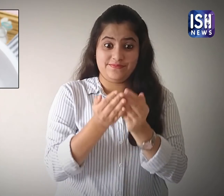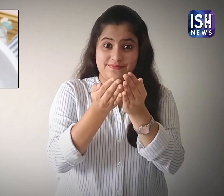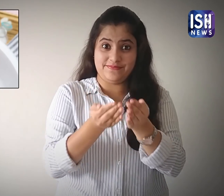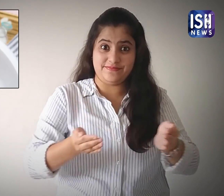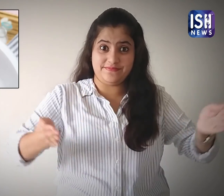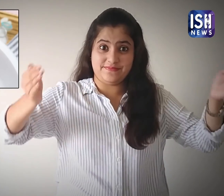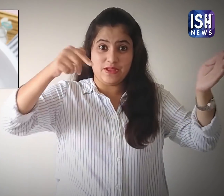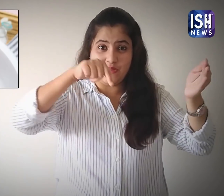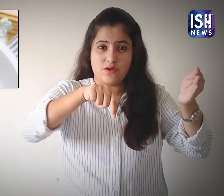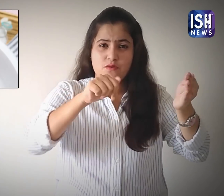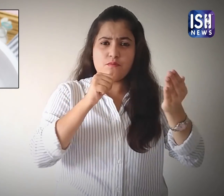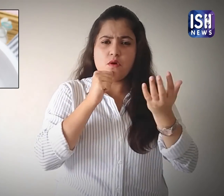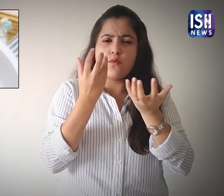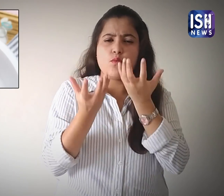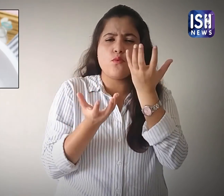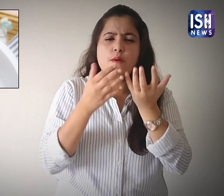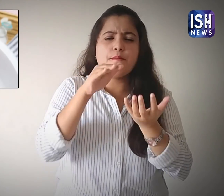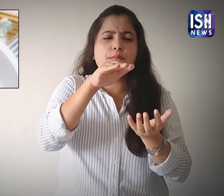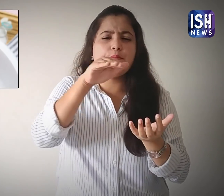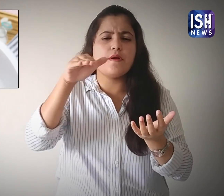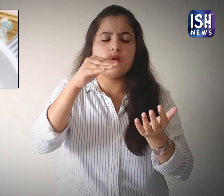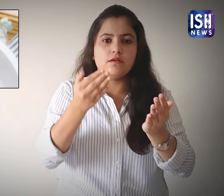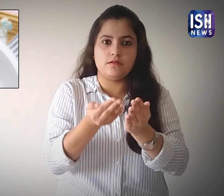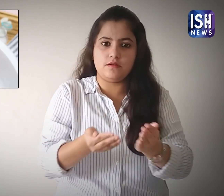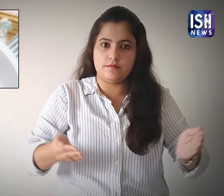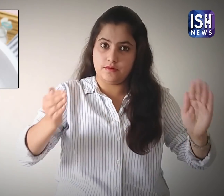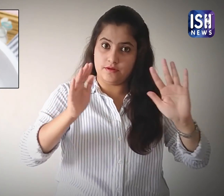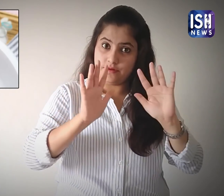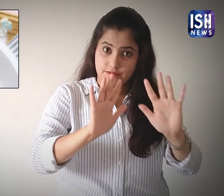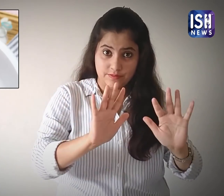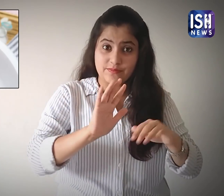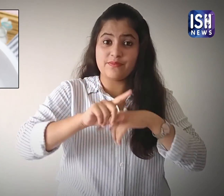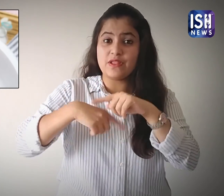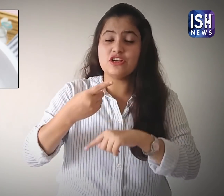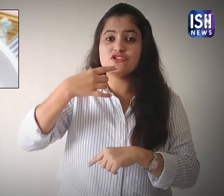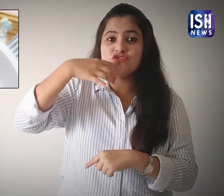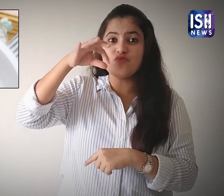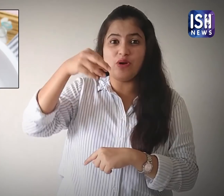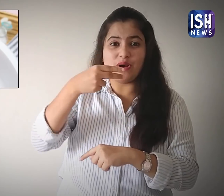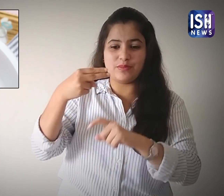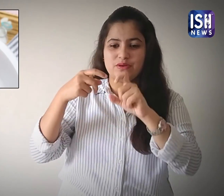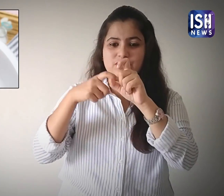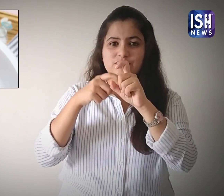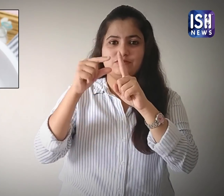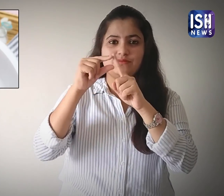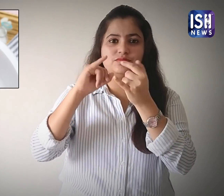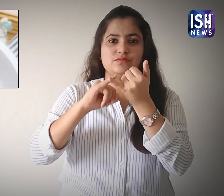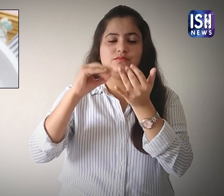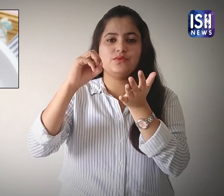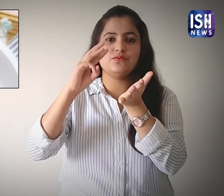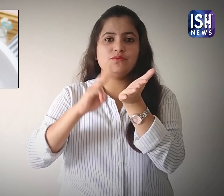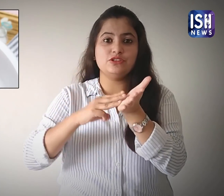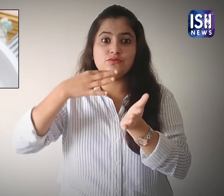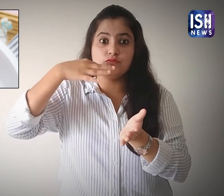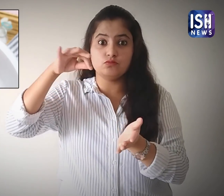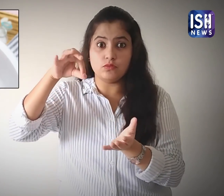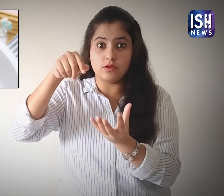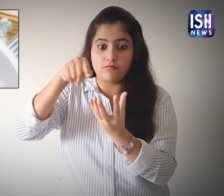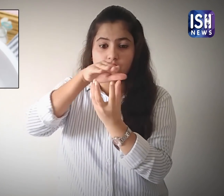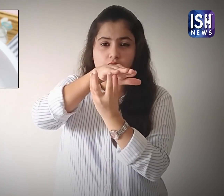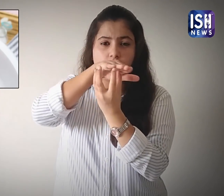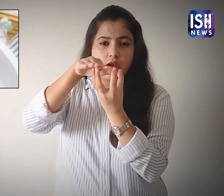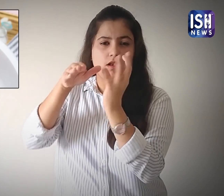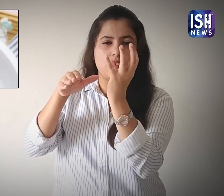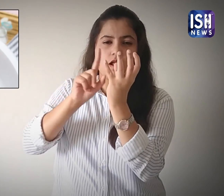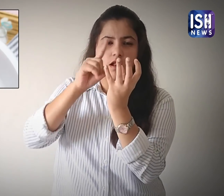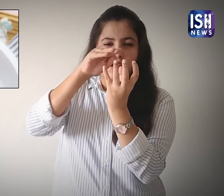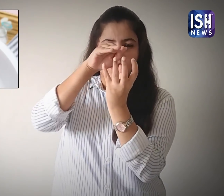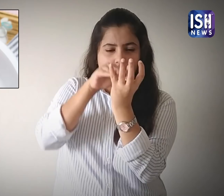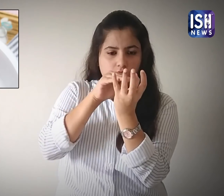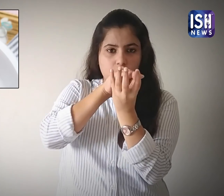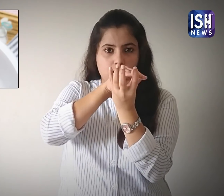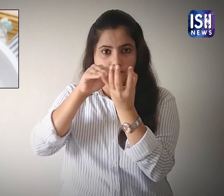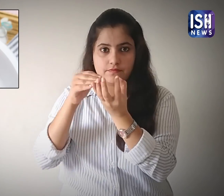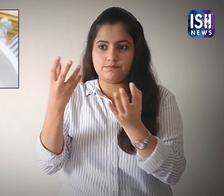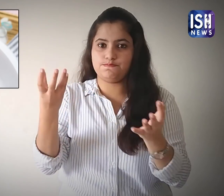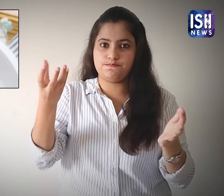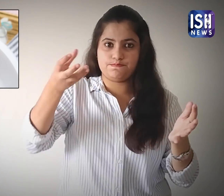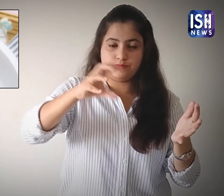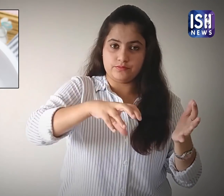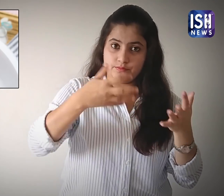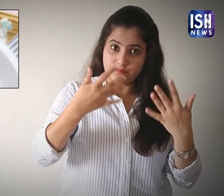Add warm water to a tub. Add about half a cup of Epsom salt to the water